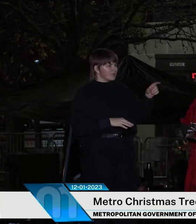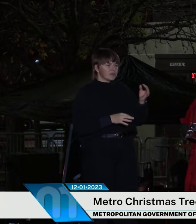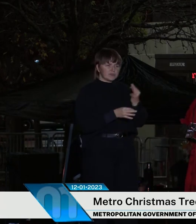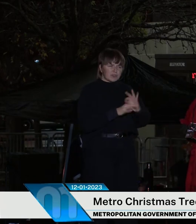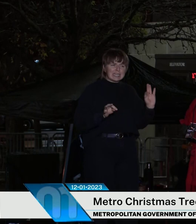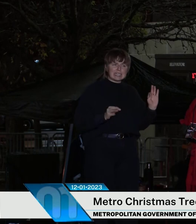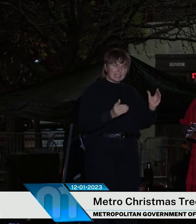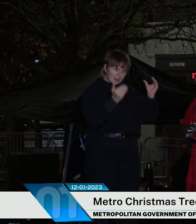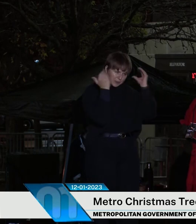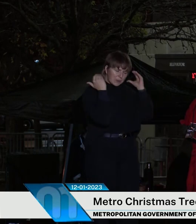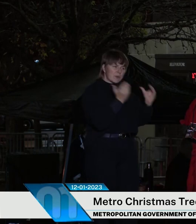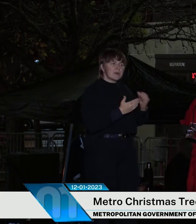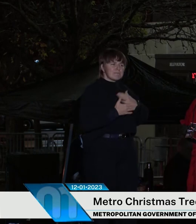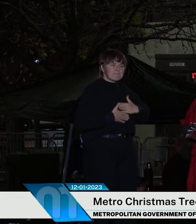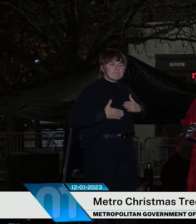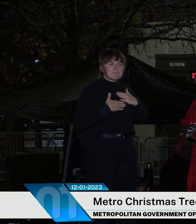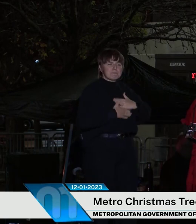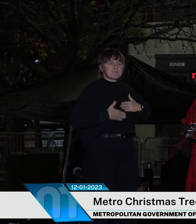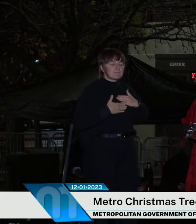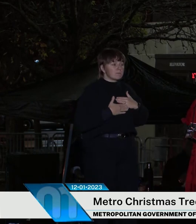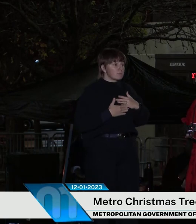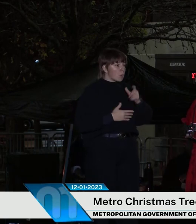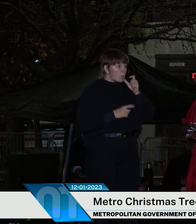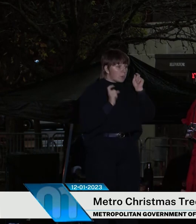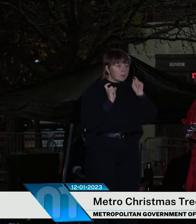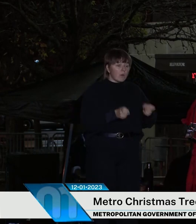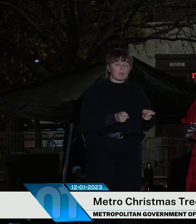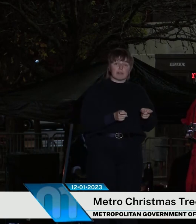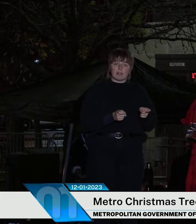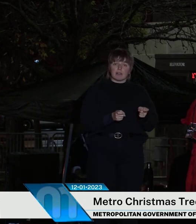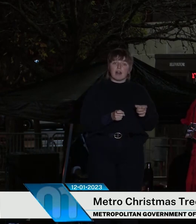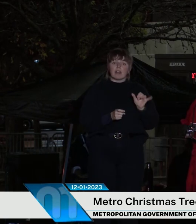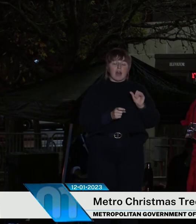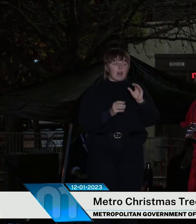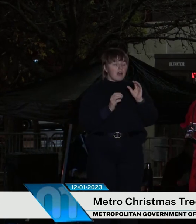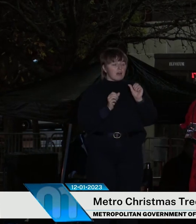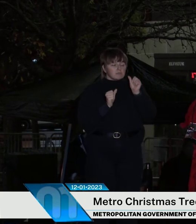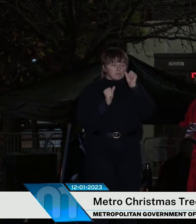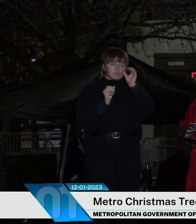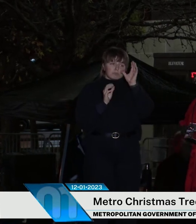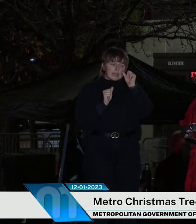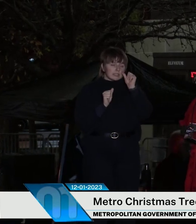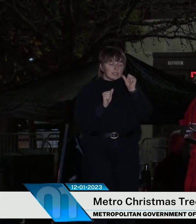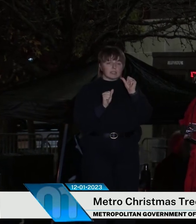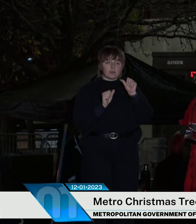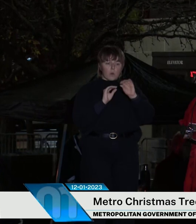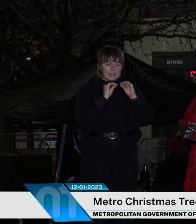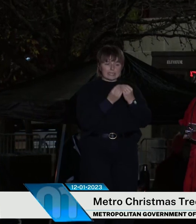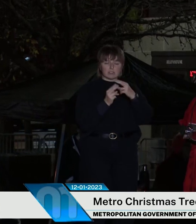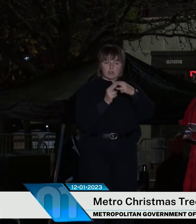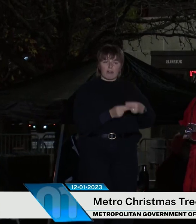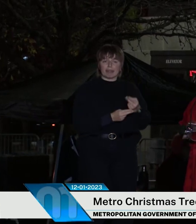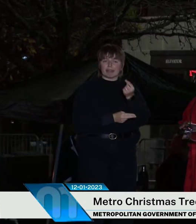YOUR RIGHT AT THE HOLIDAY REFRESHMENTS ARE YOU'RE ENJOYING WERE ONCE AGAIN DONATED BY THE